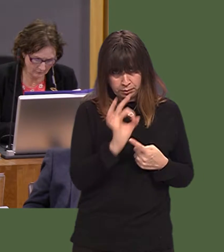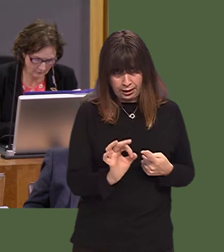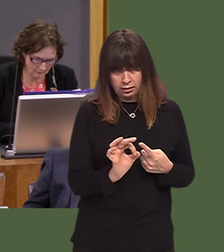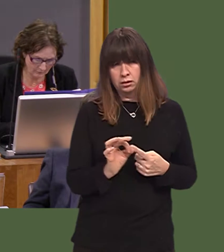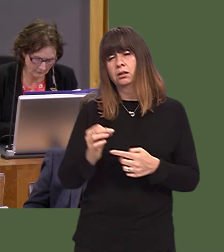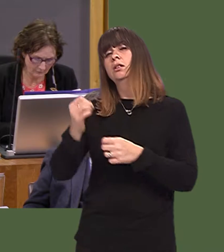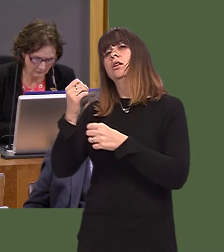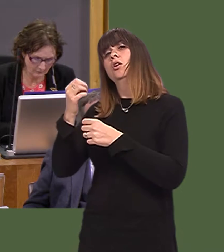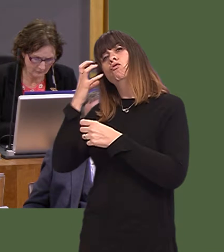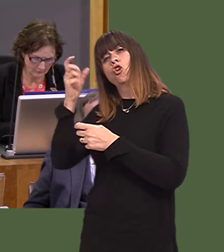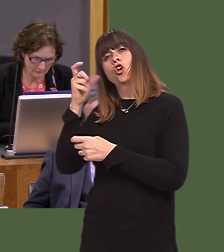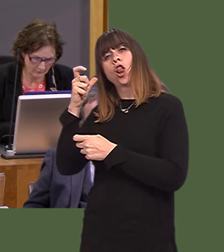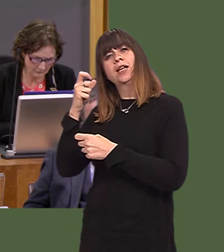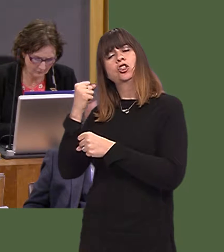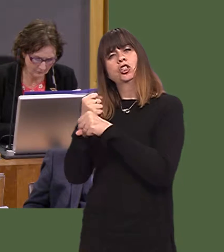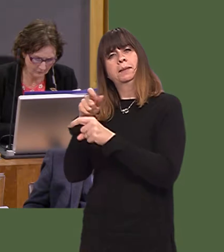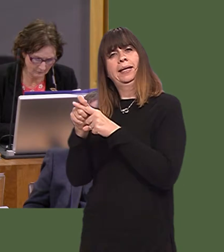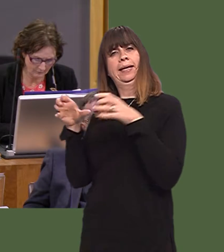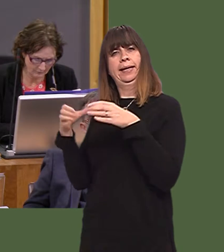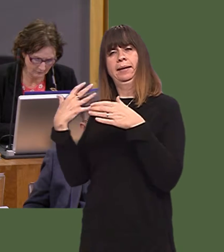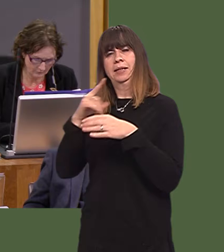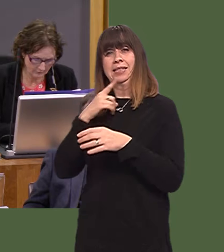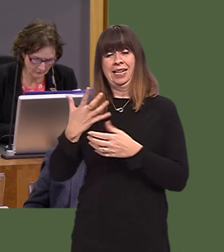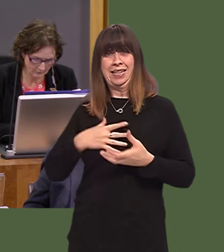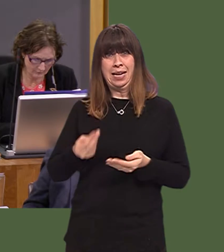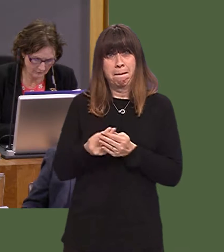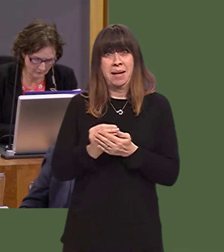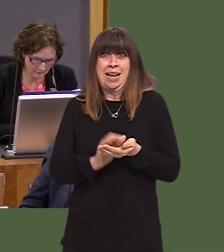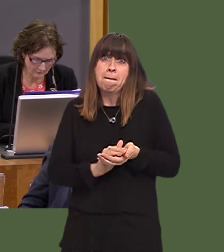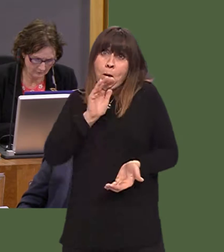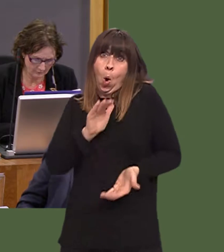The Royal College of General Practitioners say that more GP spending could actually save